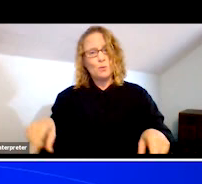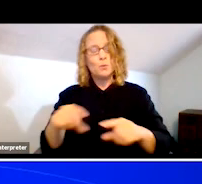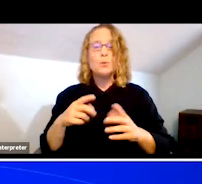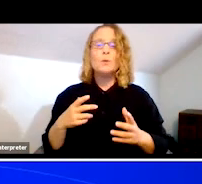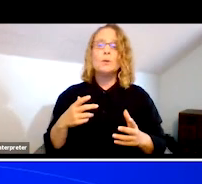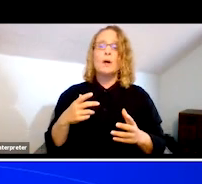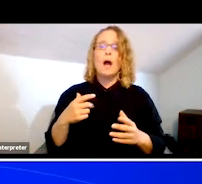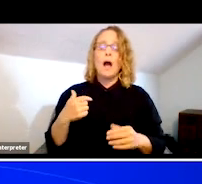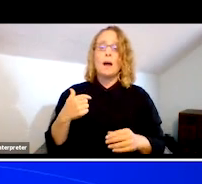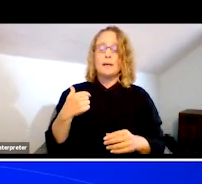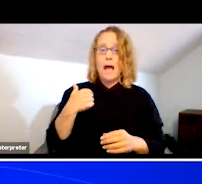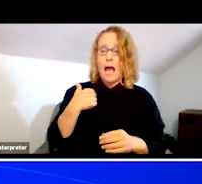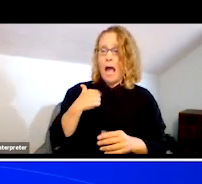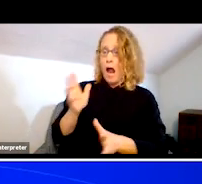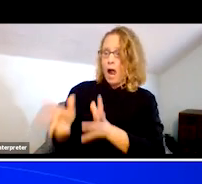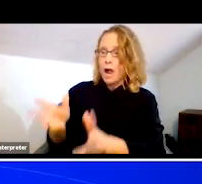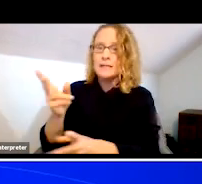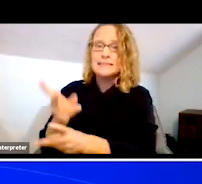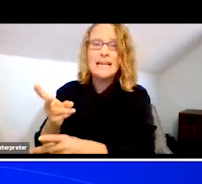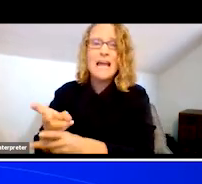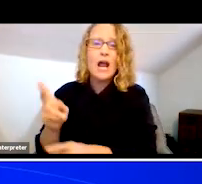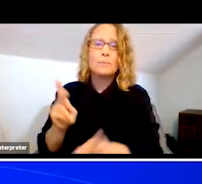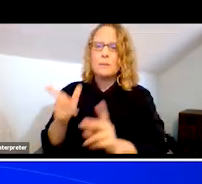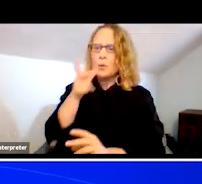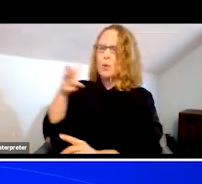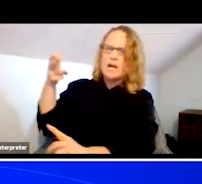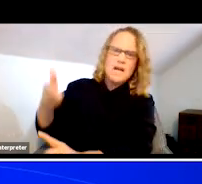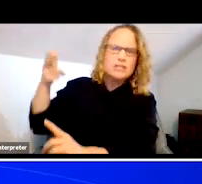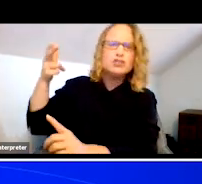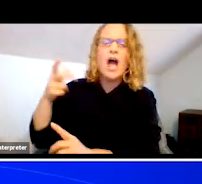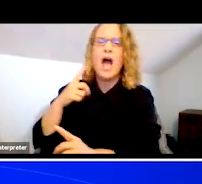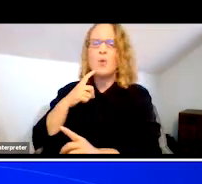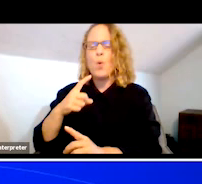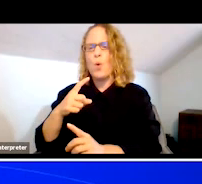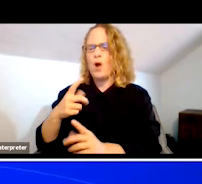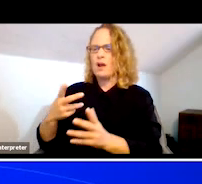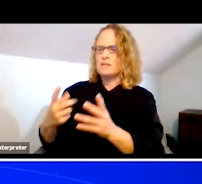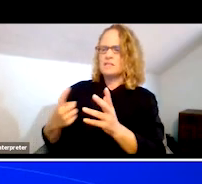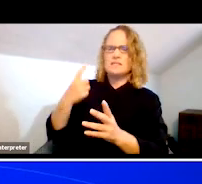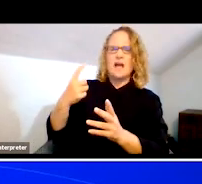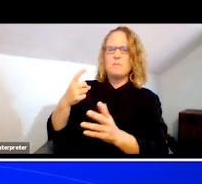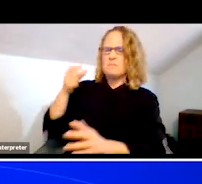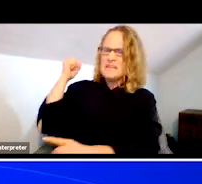that I actually came to terms with the fact that there was a broader definition of trauma.